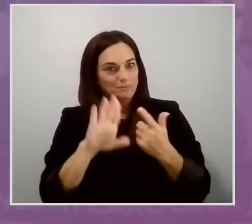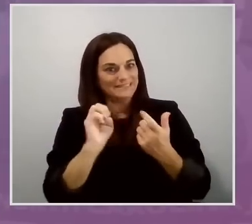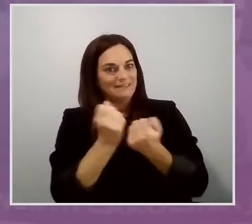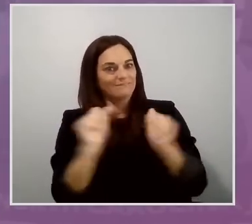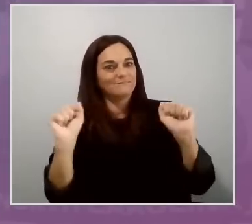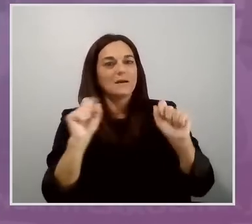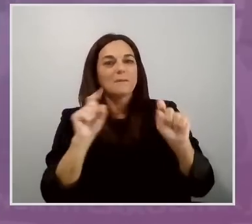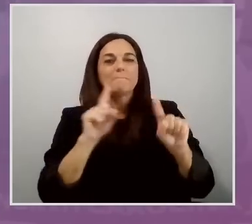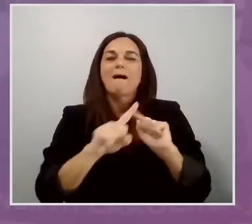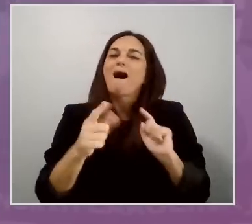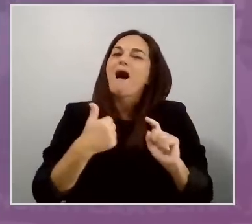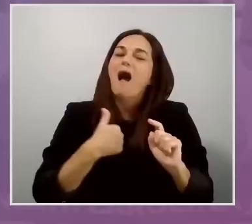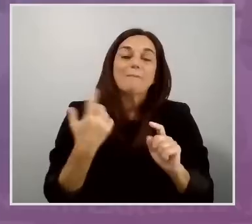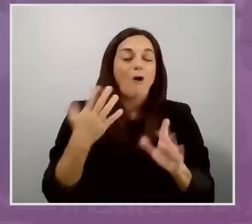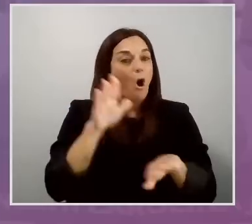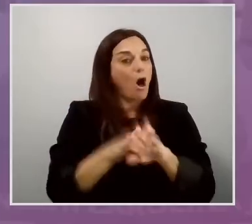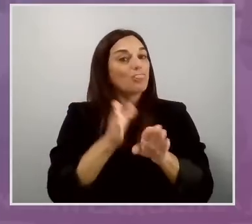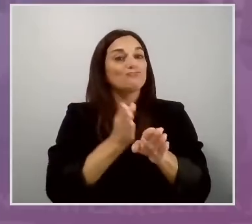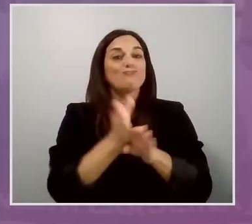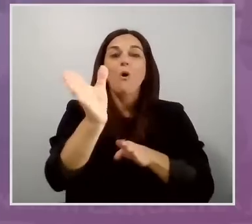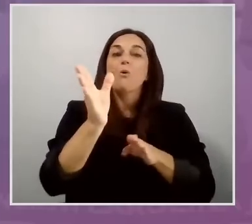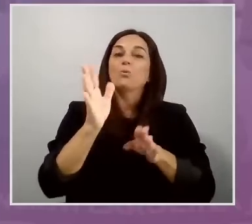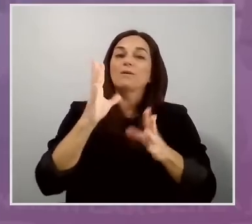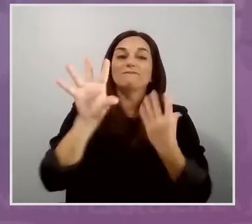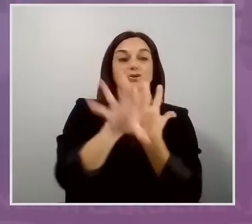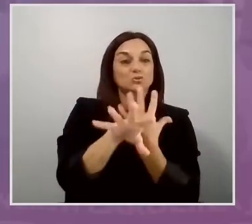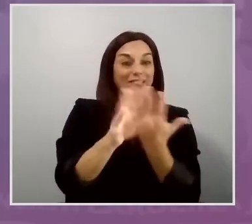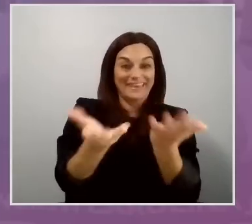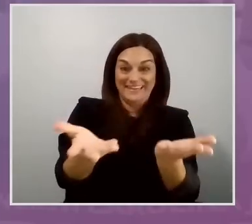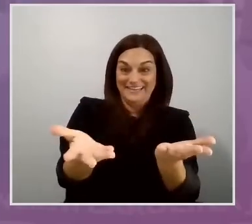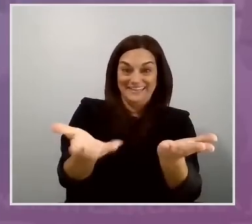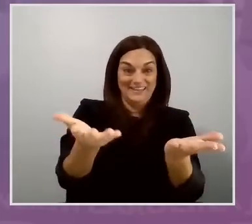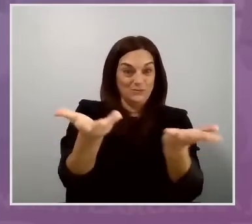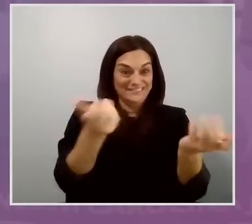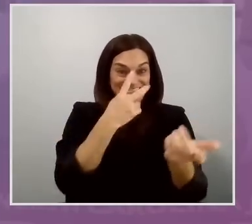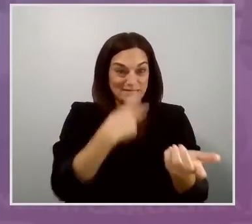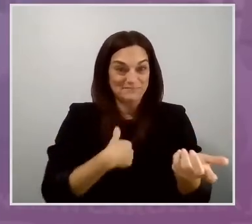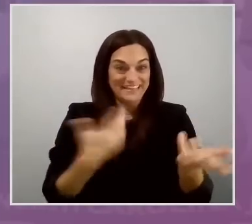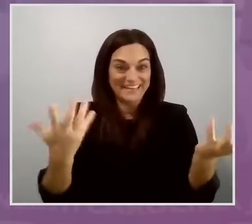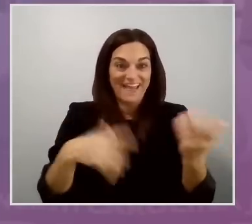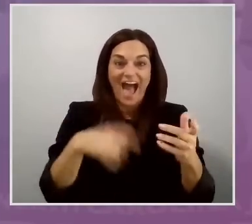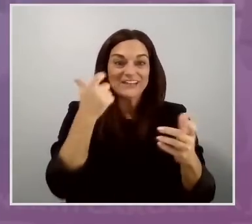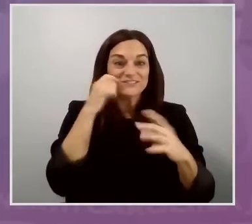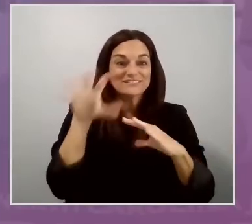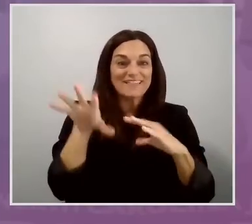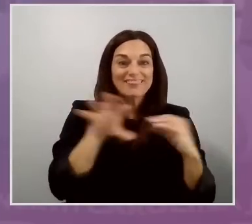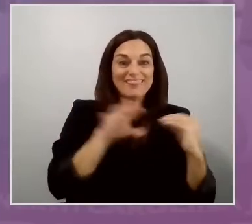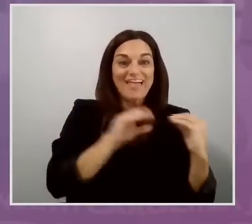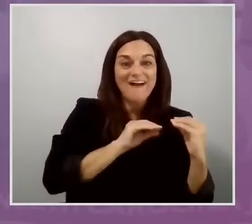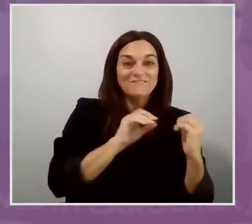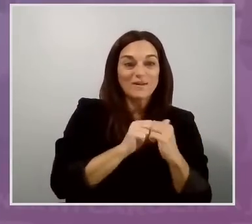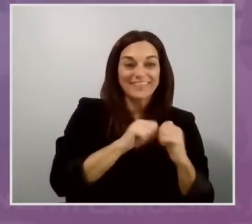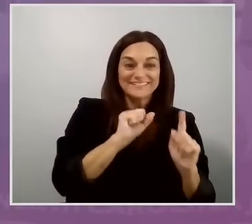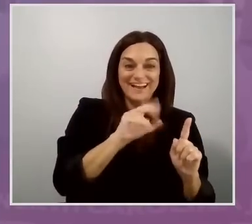BEHAVIORS WE SHOULD ALL BE ENGAGED IN TO BE SAFE. BUT I'M ON THE ROAD VIRTUALLY